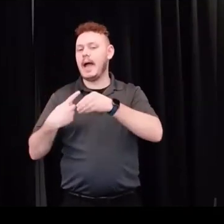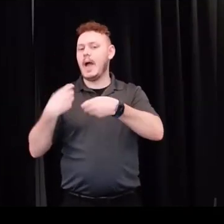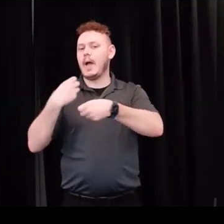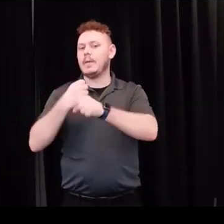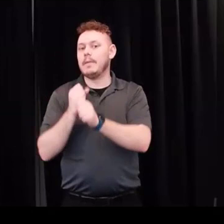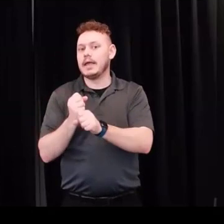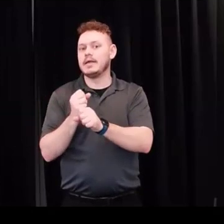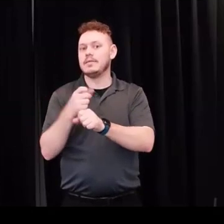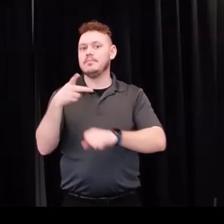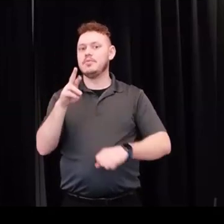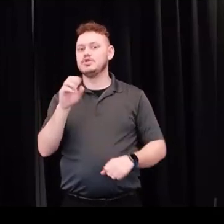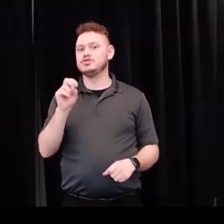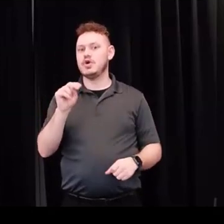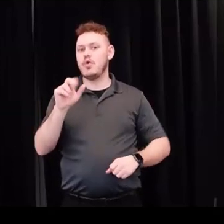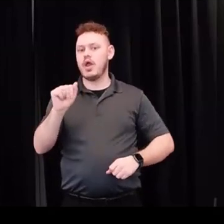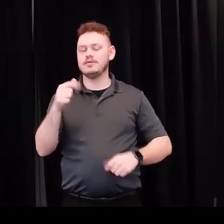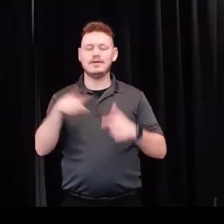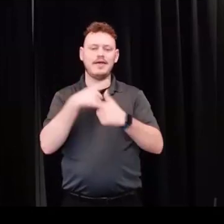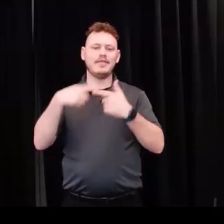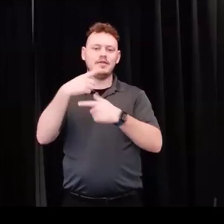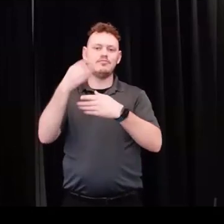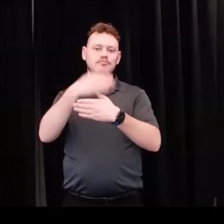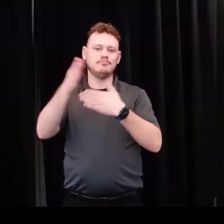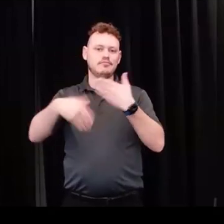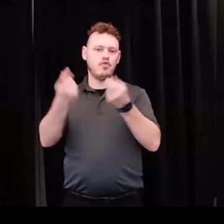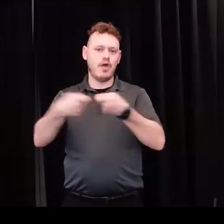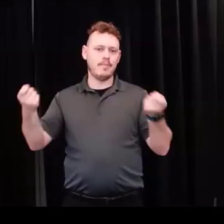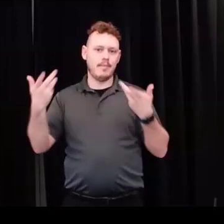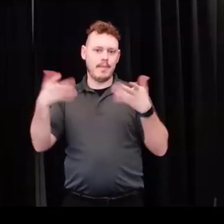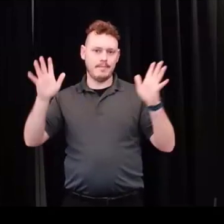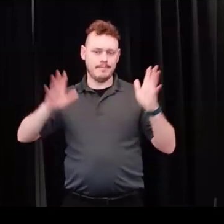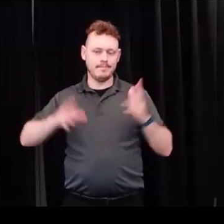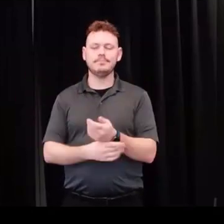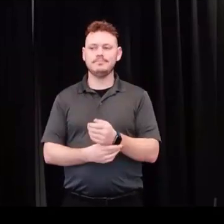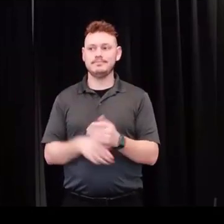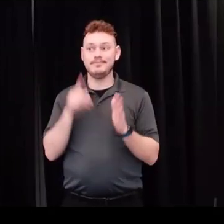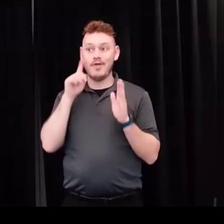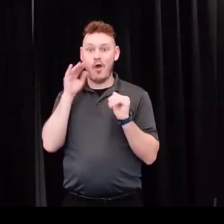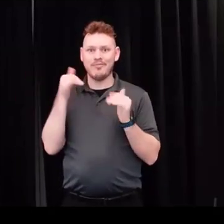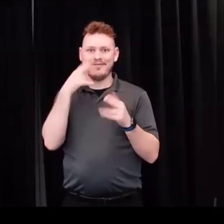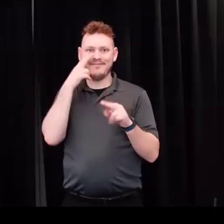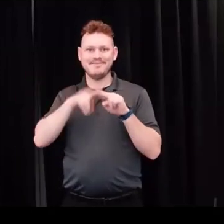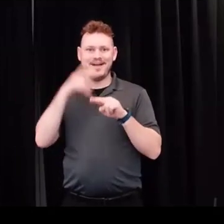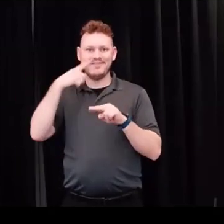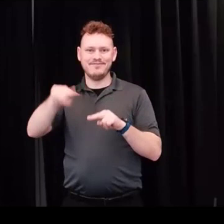and then we're going to wrap up the session. But hopefully this is a little bit of fun for you.